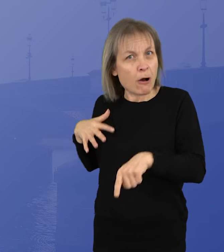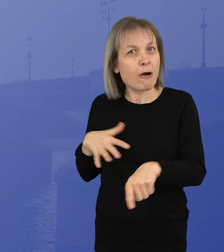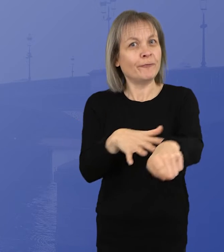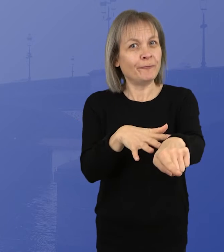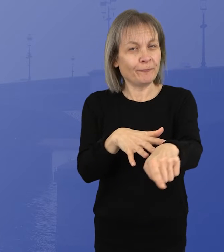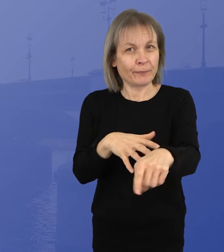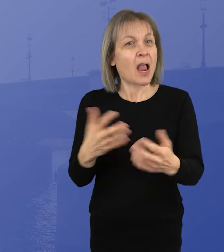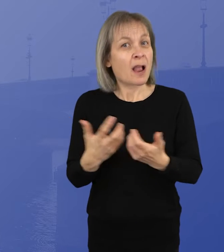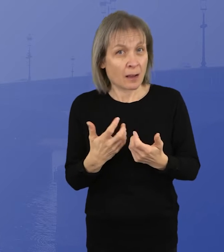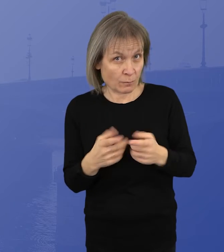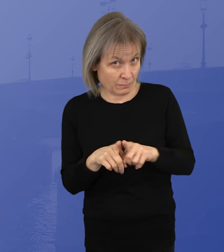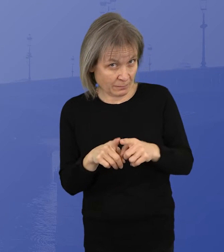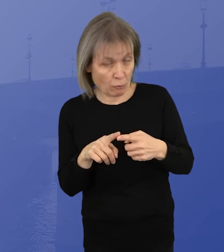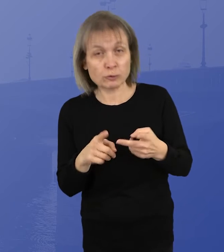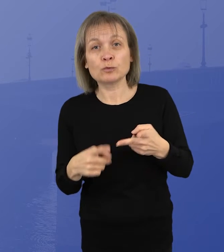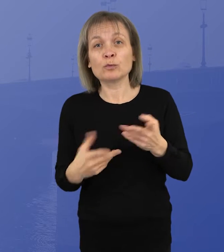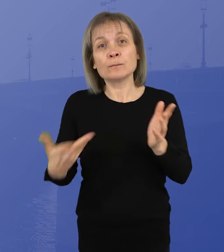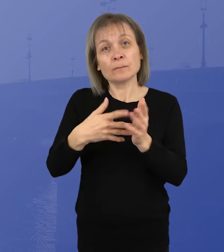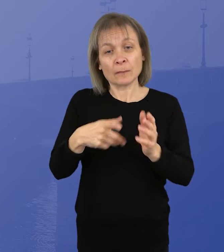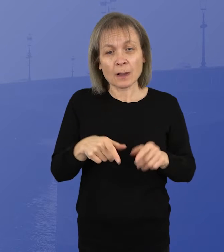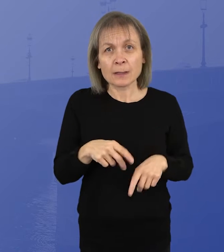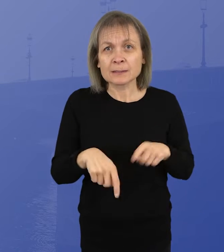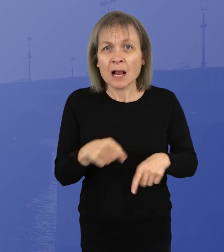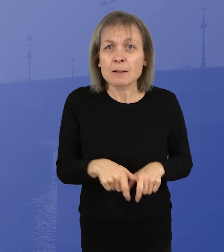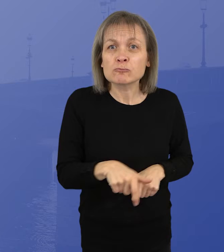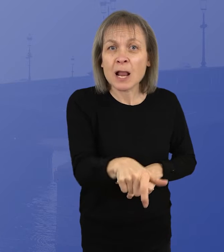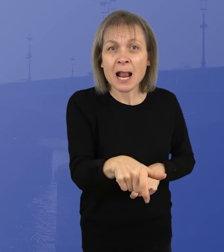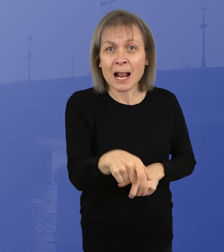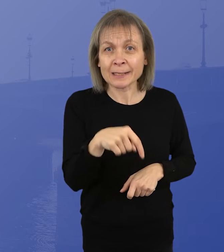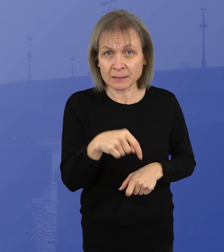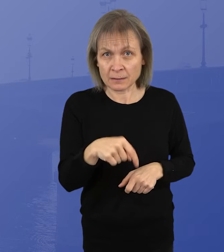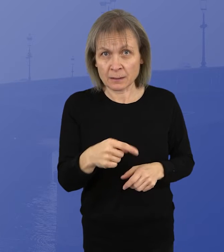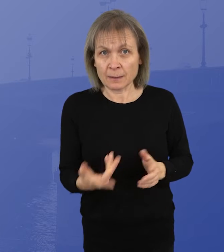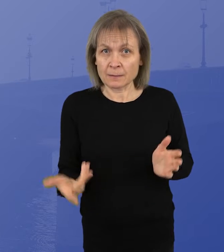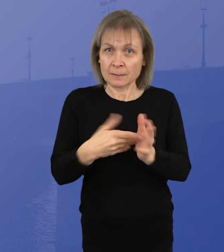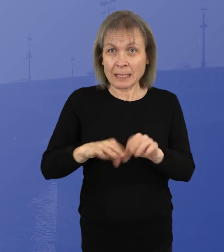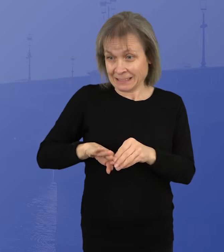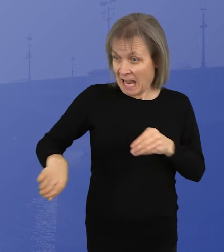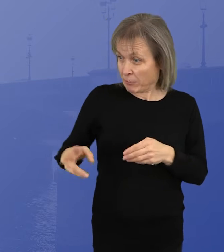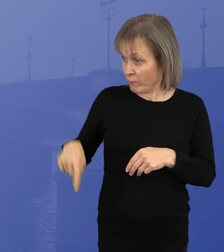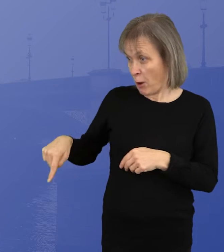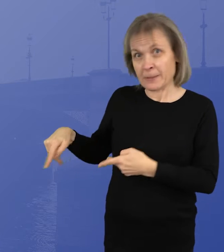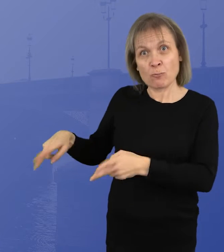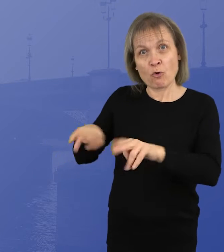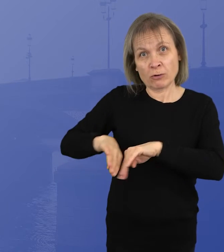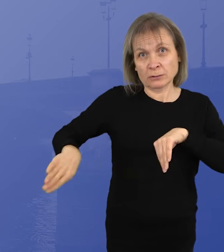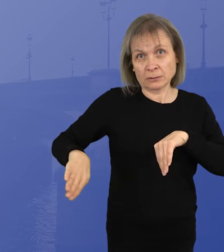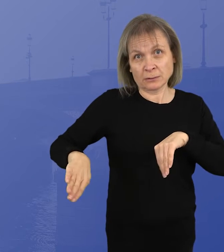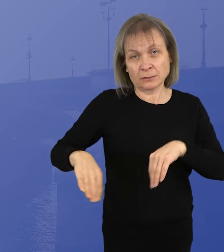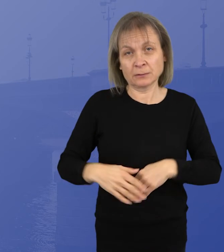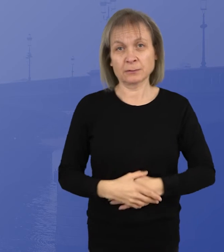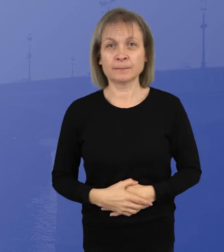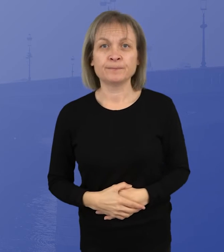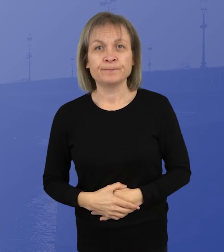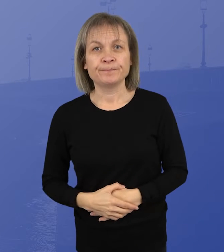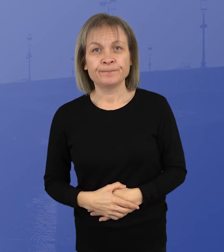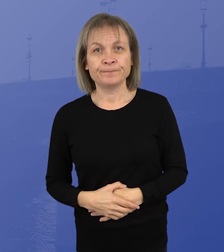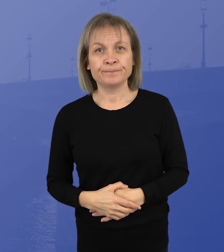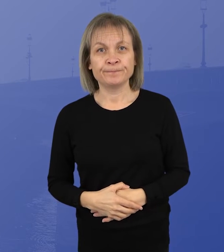by building a cycle track that is apart from the rest of the road.